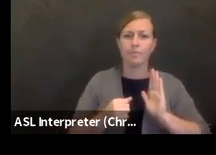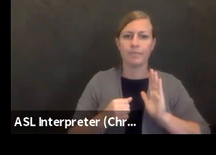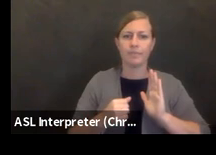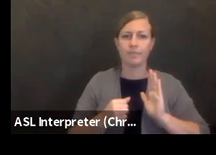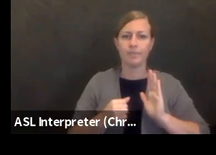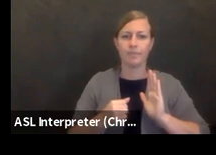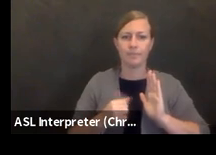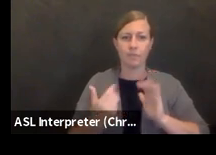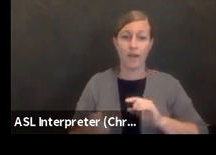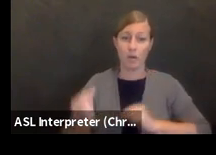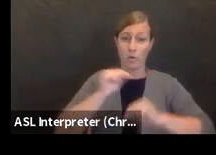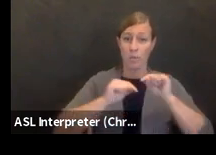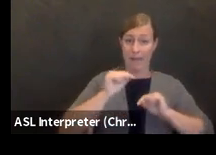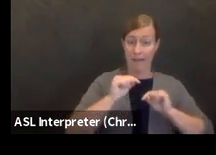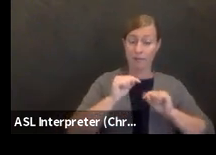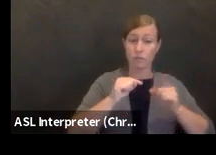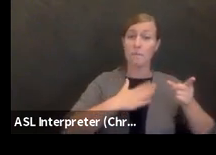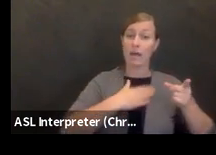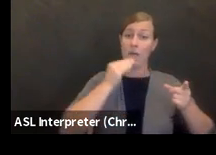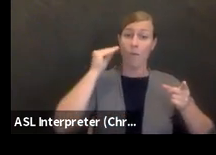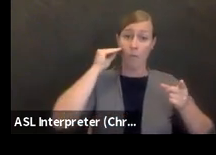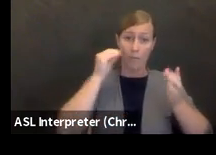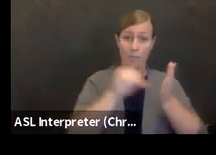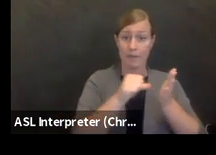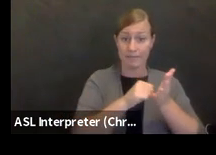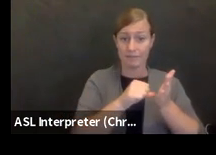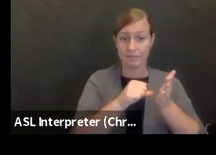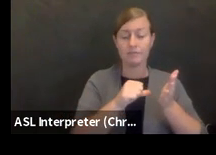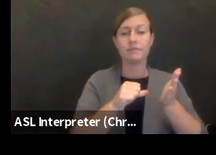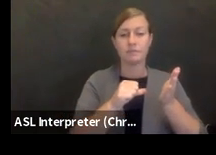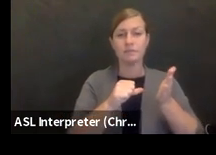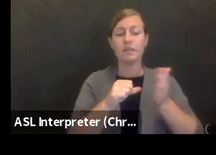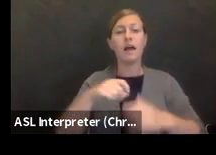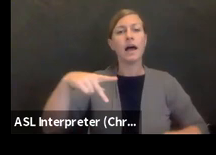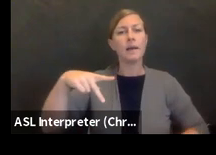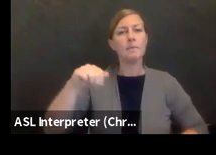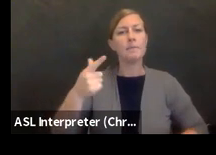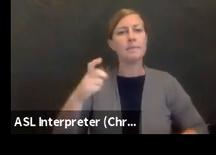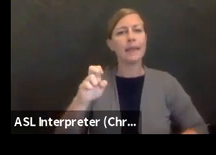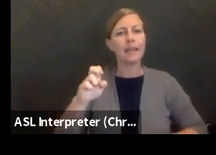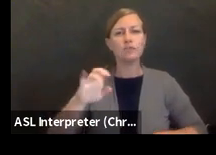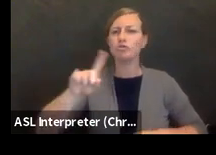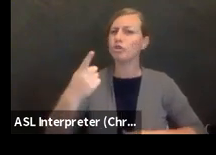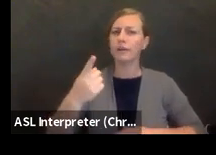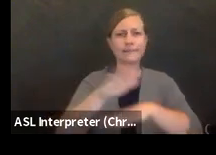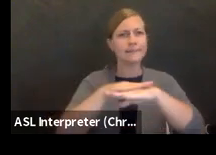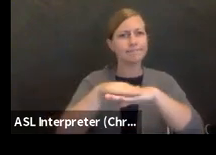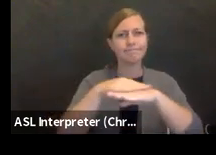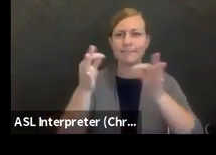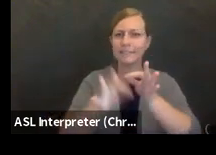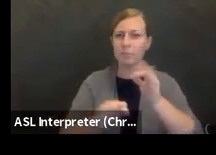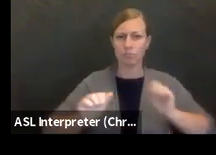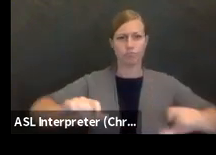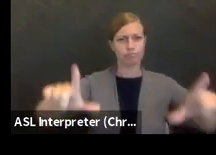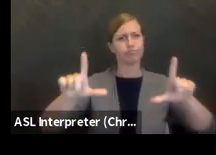ESD 112-- Kristina Wambold: I go back over to my home button or pages a page is kind of a landing space this. Think of this as creating your own